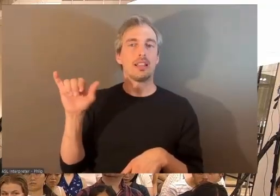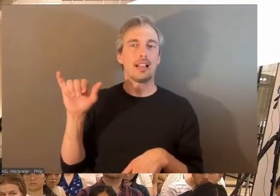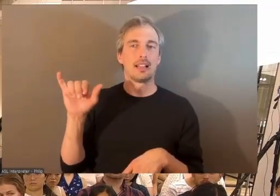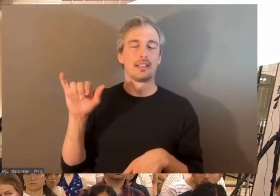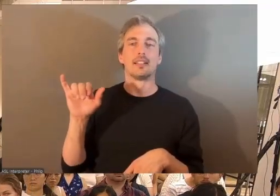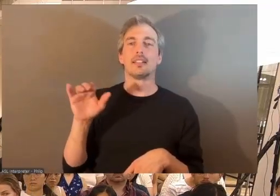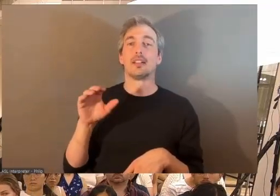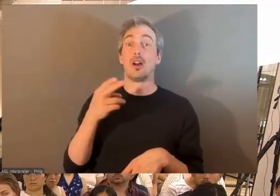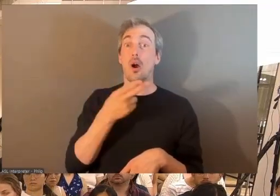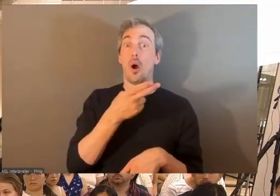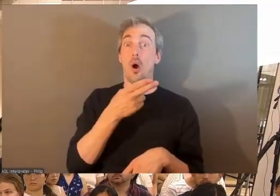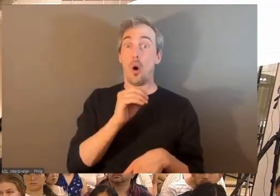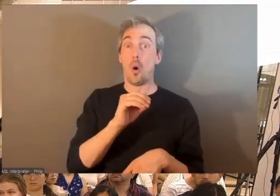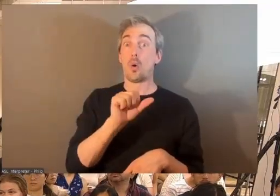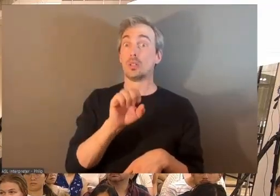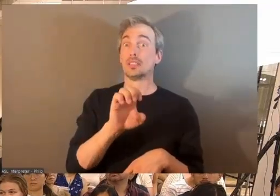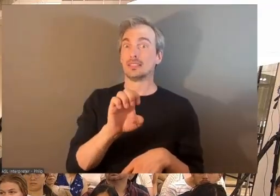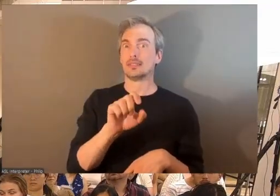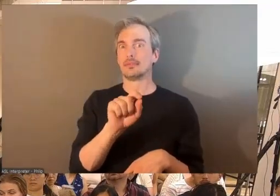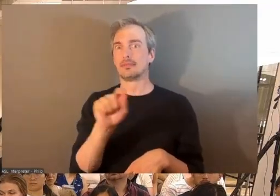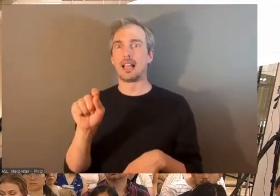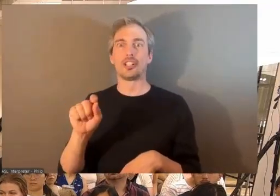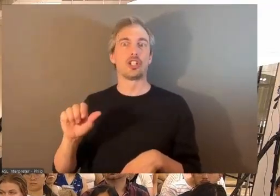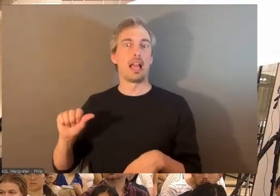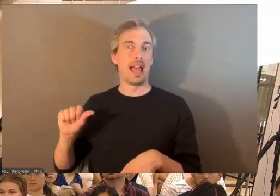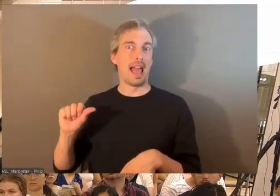I can't think of... The names are such a good example.